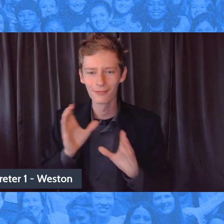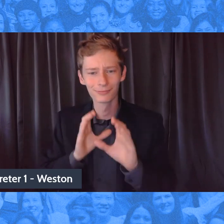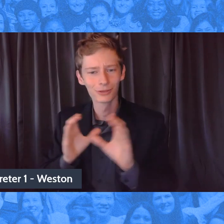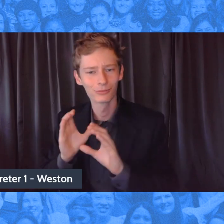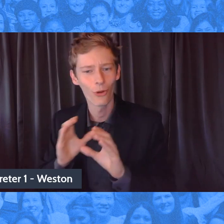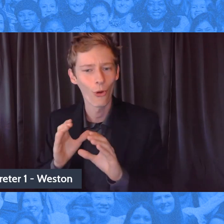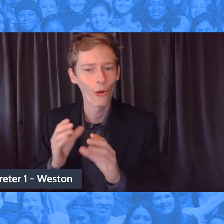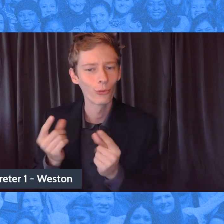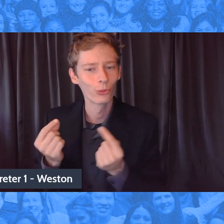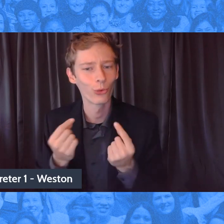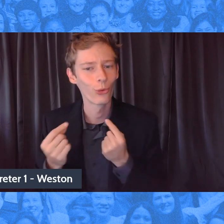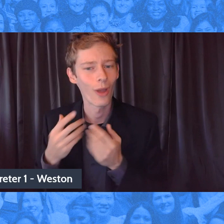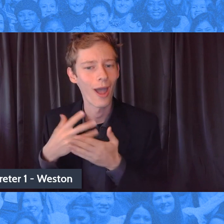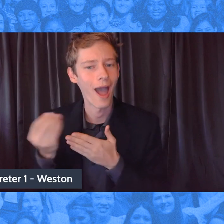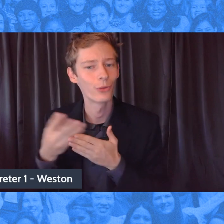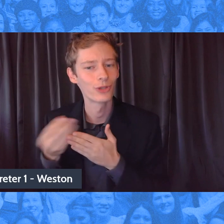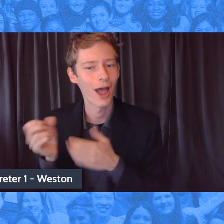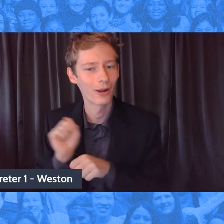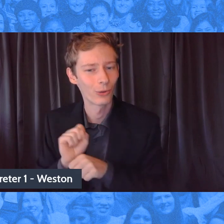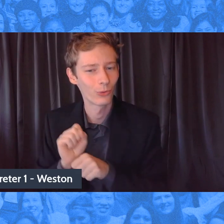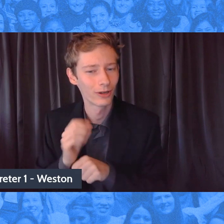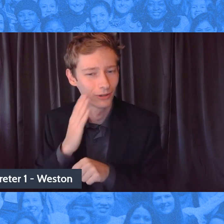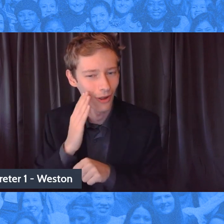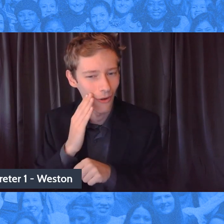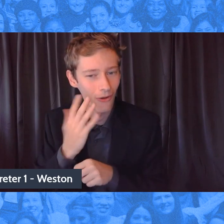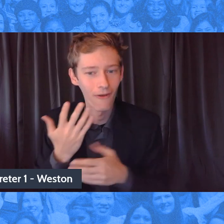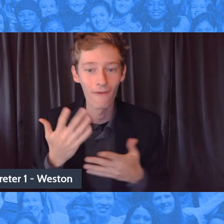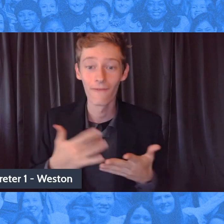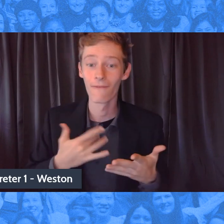So once we're done and once we're rested and we're ready to go,